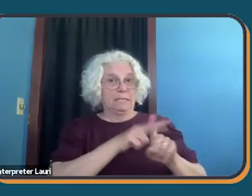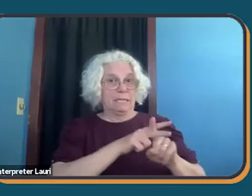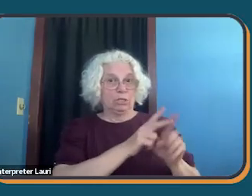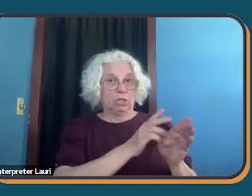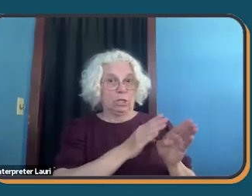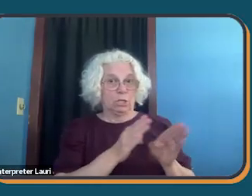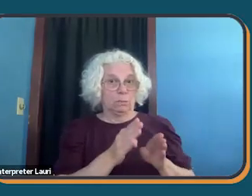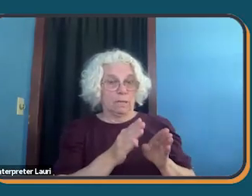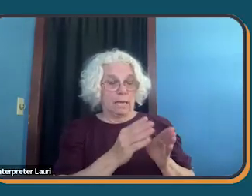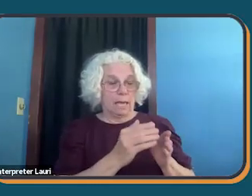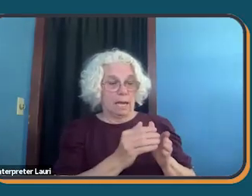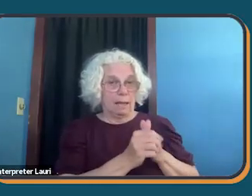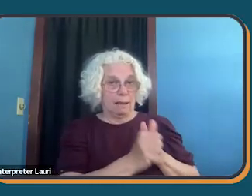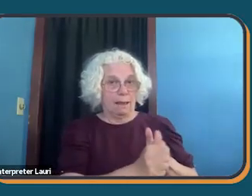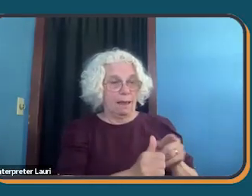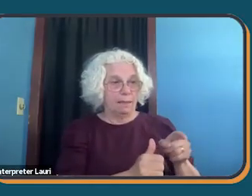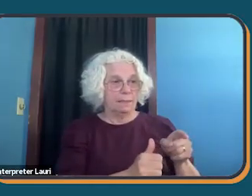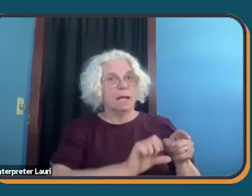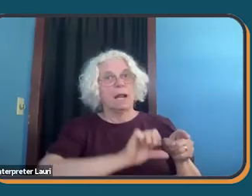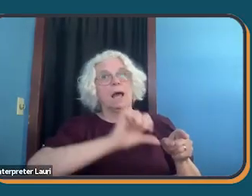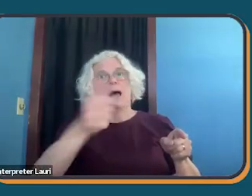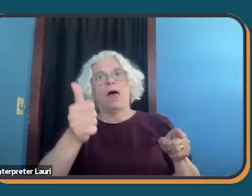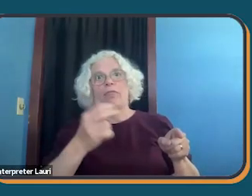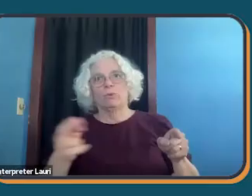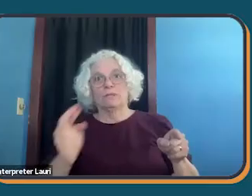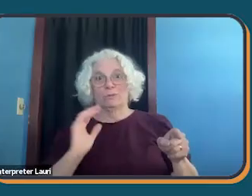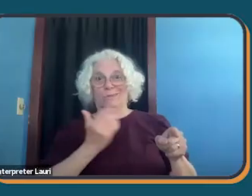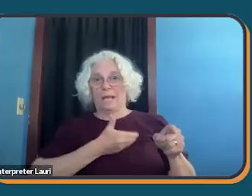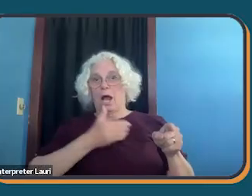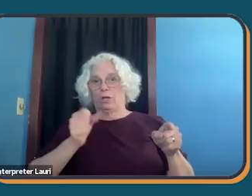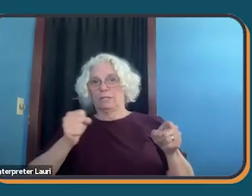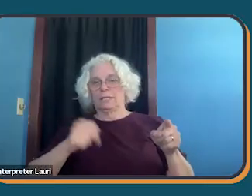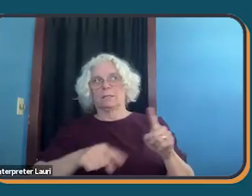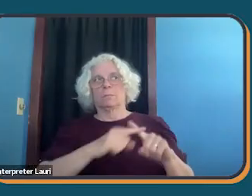we're also linking you to the world of other resources that exist not just our own,